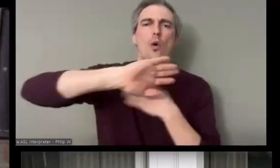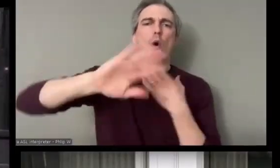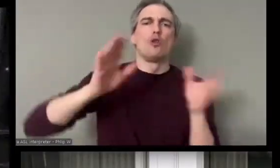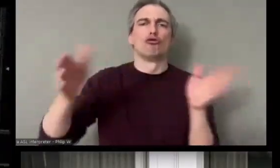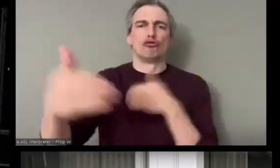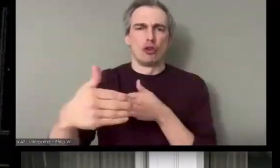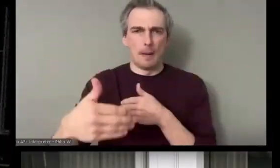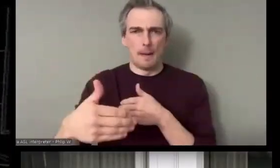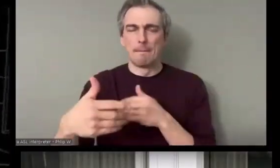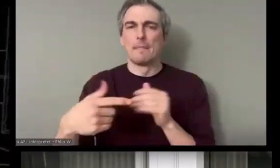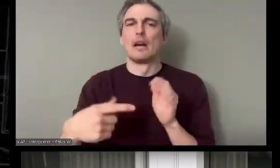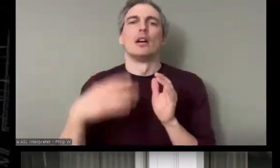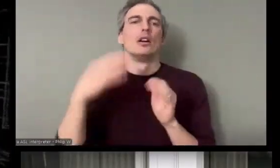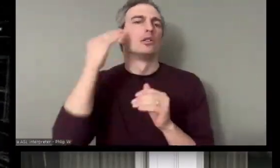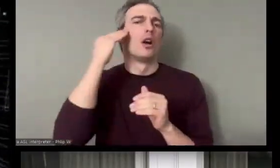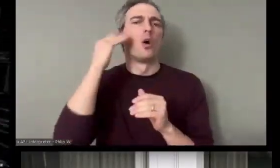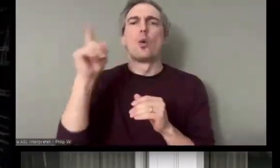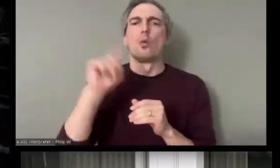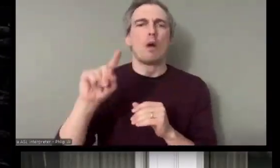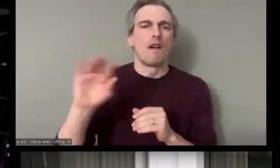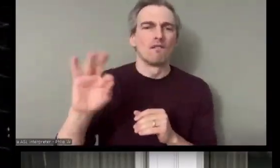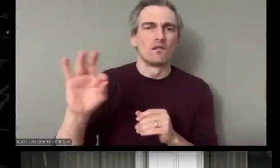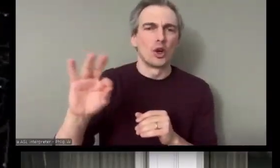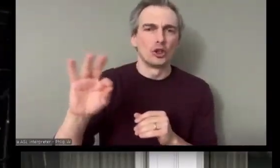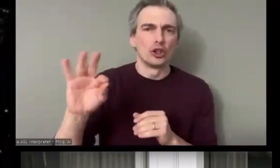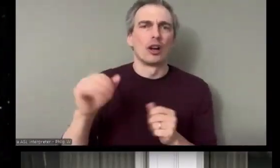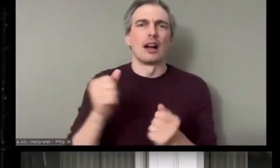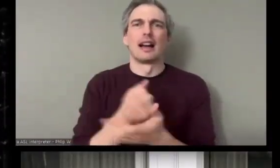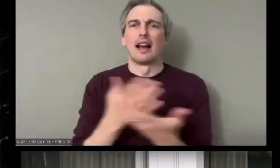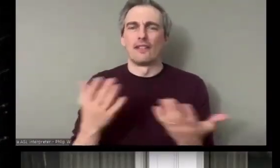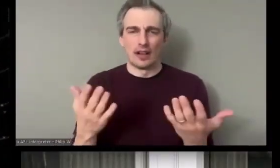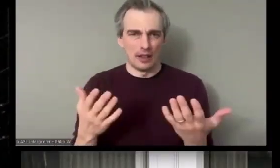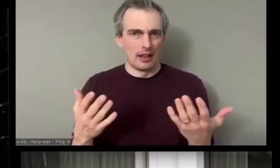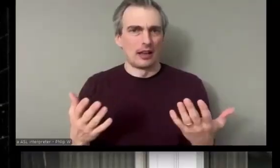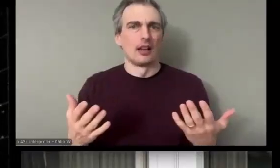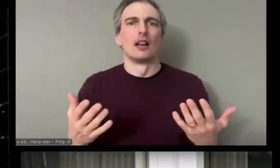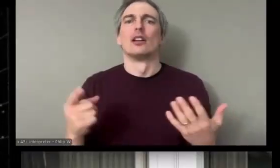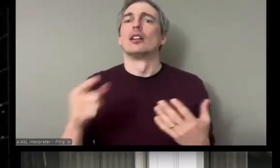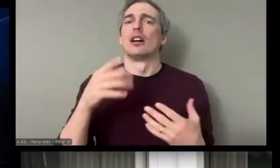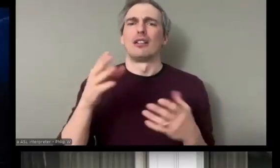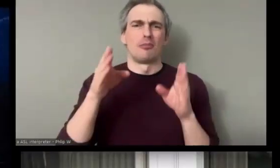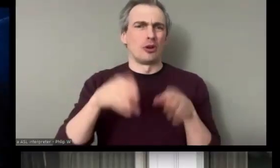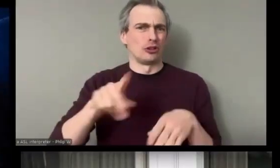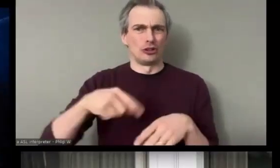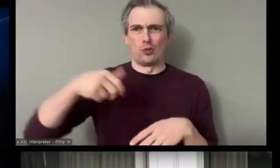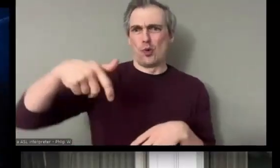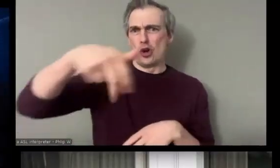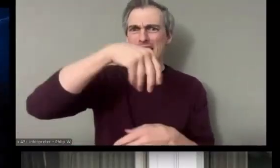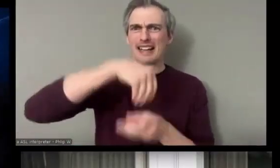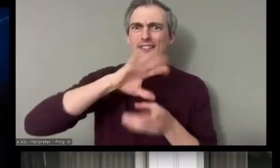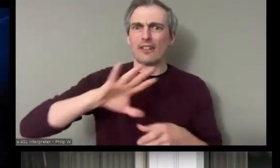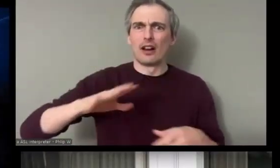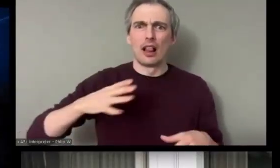And so I think this is also something really interesting that I've seen a big change in, in my work in virtual reality.